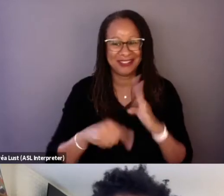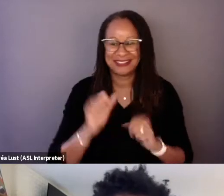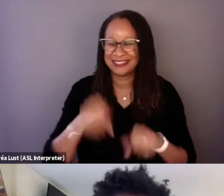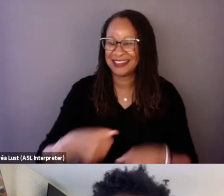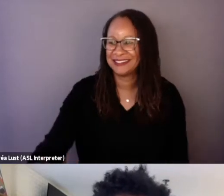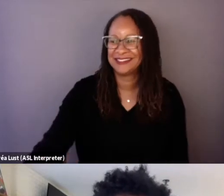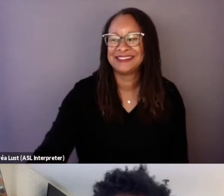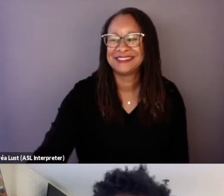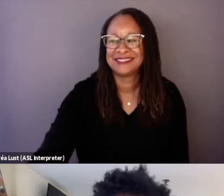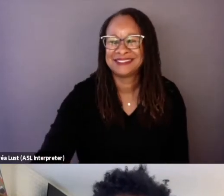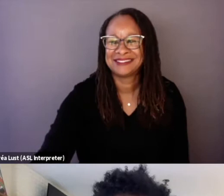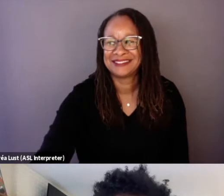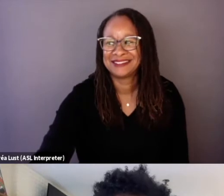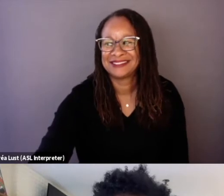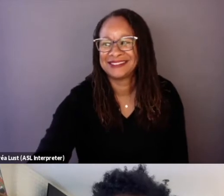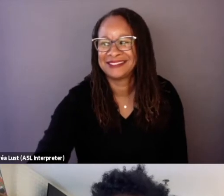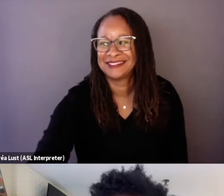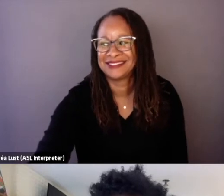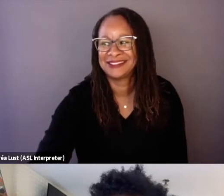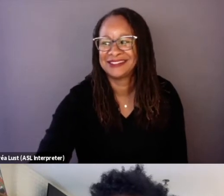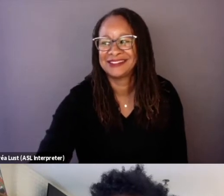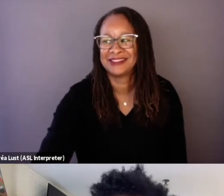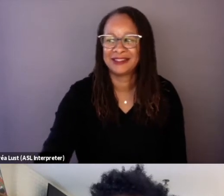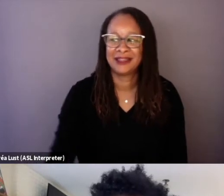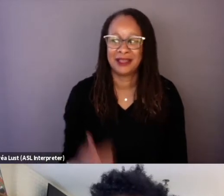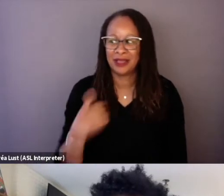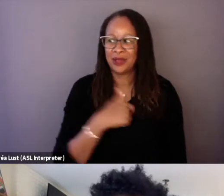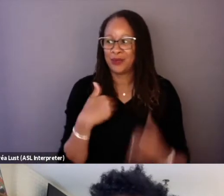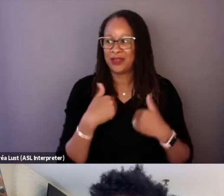I think we spent a lot of time as a team talking about this exact subject,